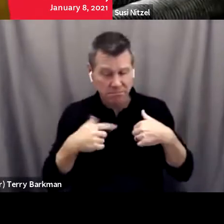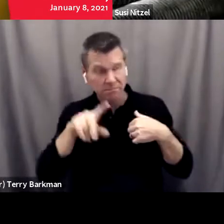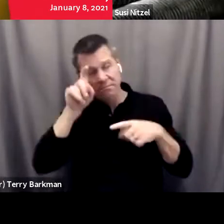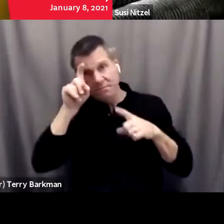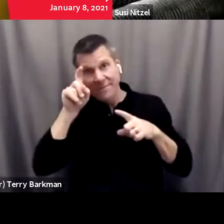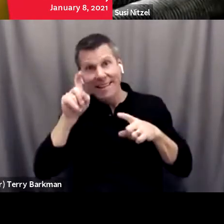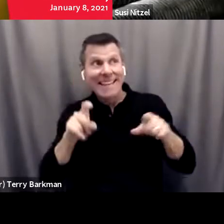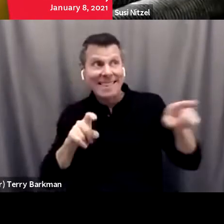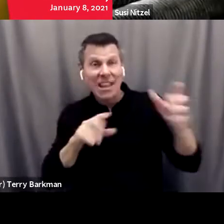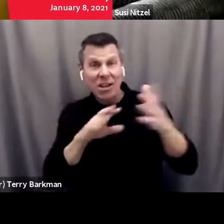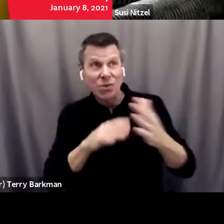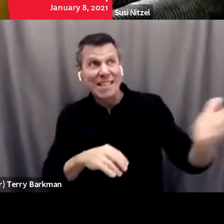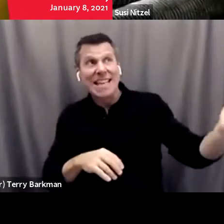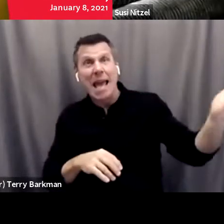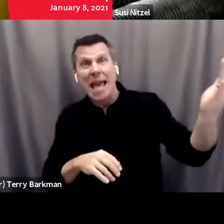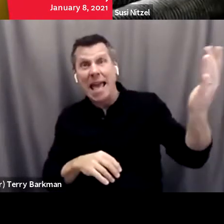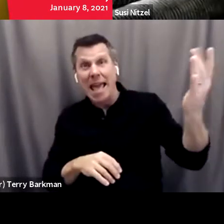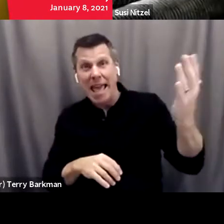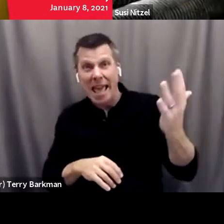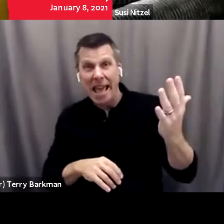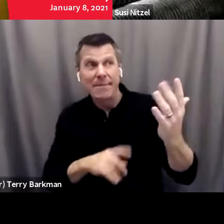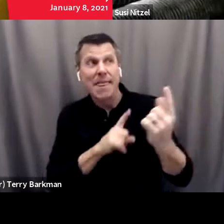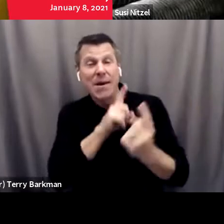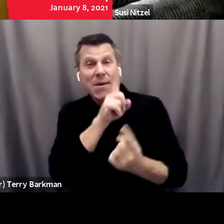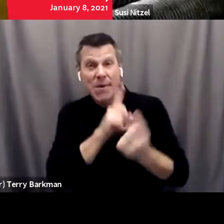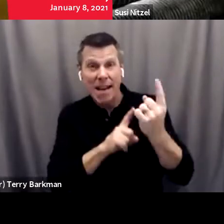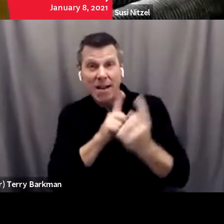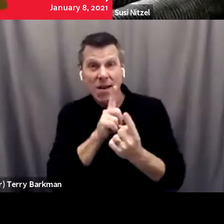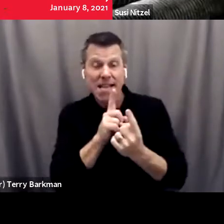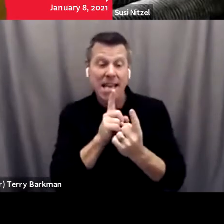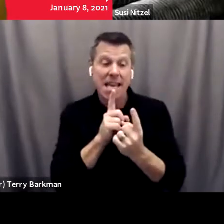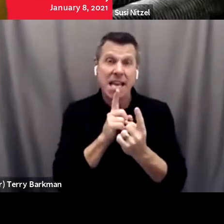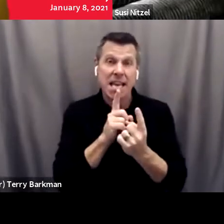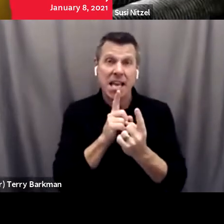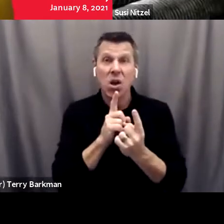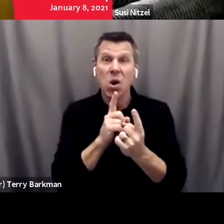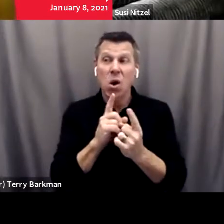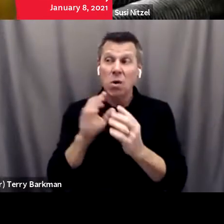if maybe they're uncomfortable having that one on one time with accounts, or that counselor or with a faculty member, they can